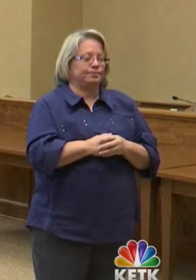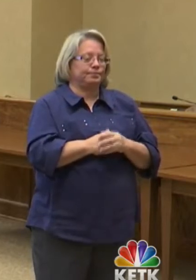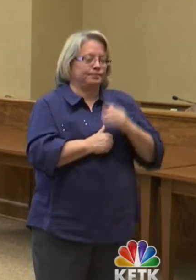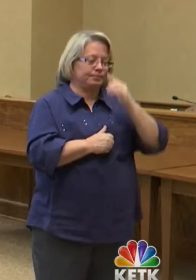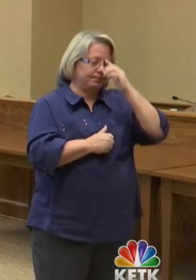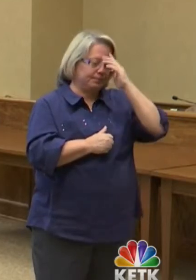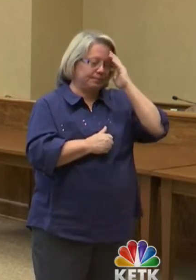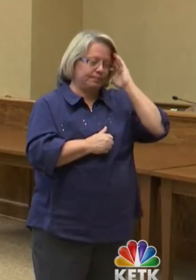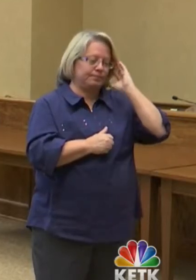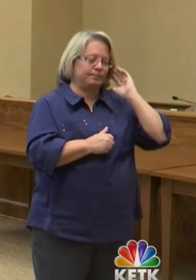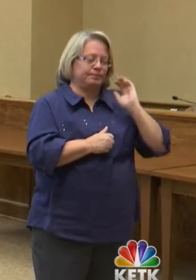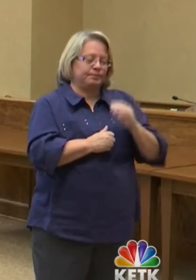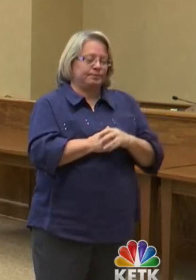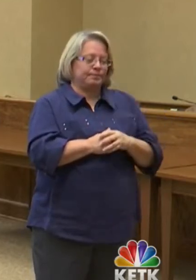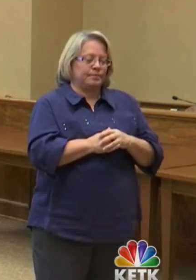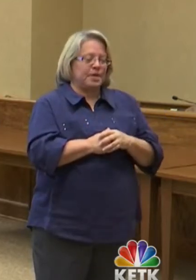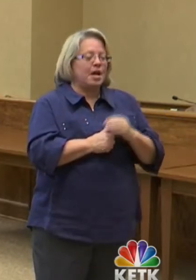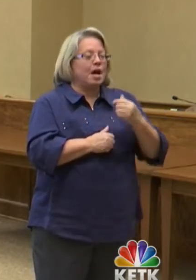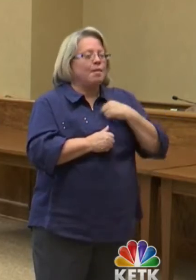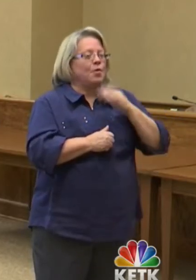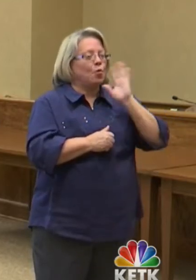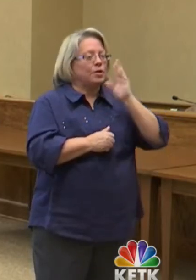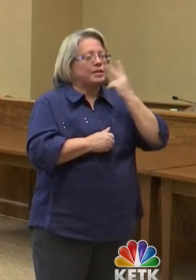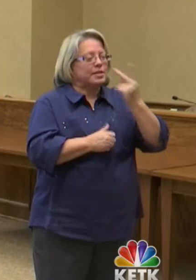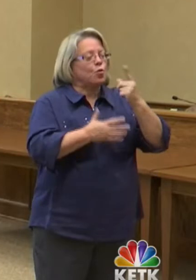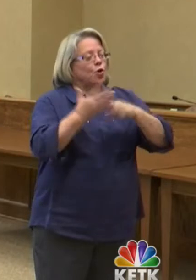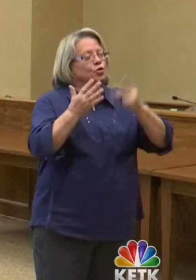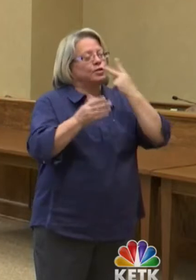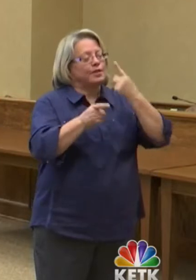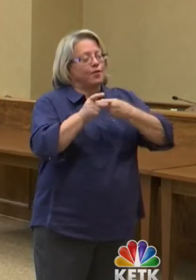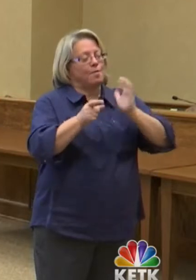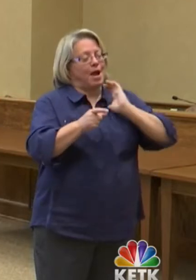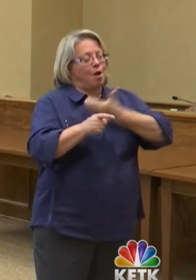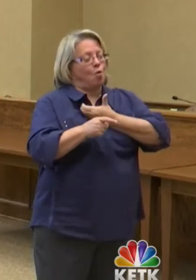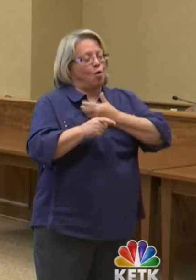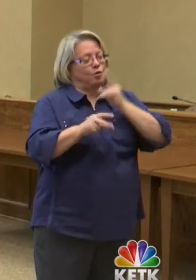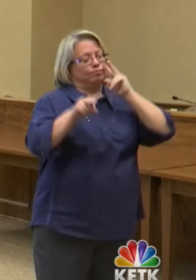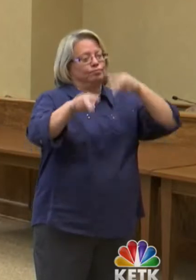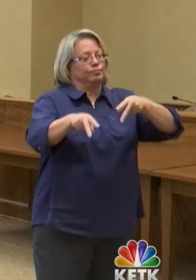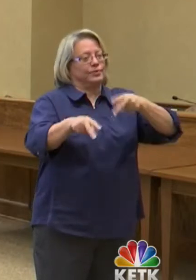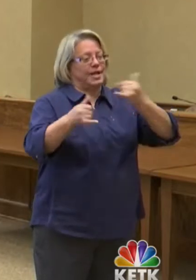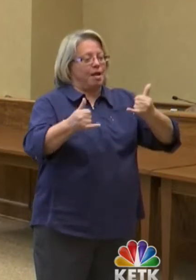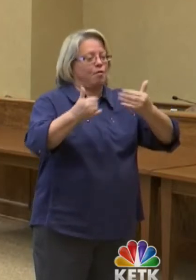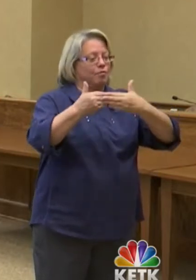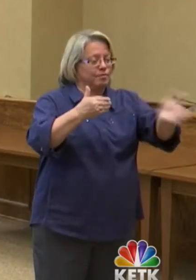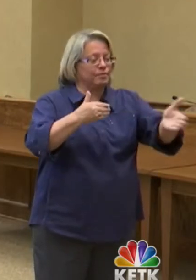WE COME OUT OF THIS. THIRD TALKED ABOUT RESPONSIBLE RESTART.